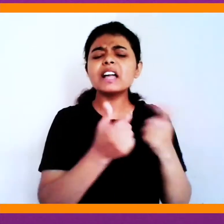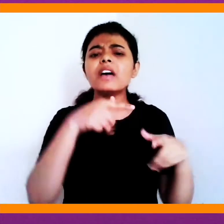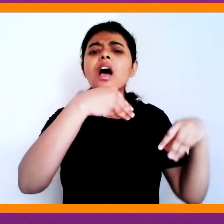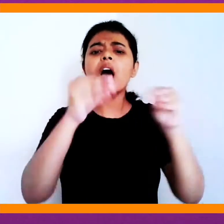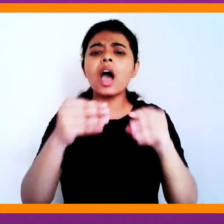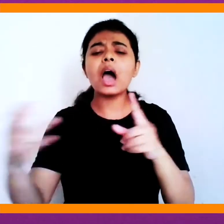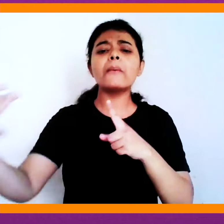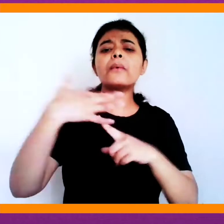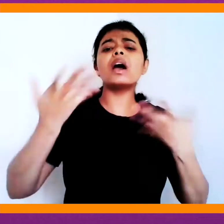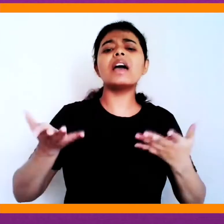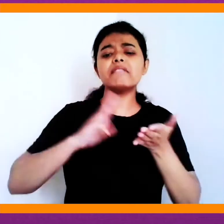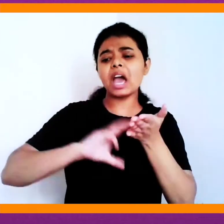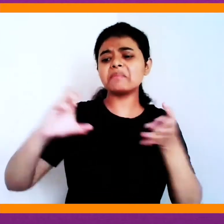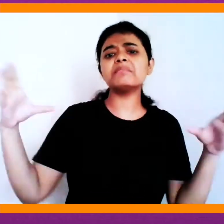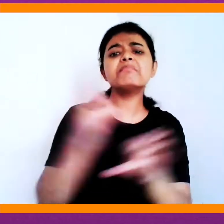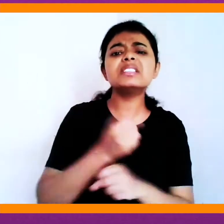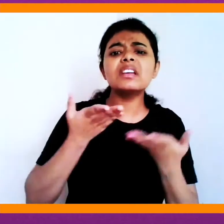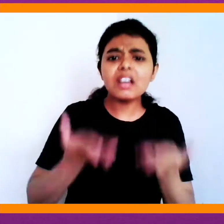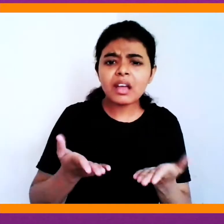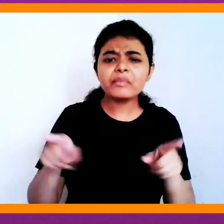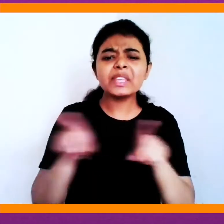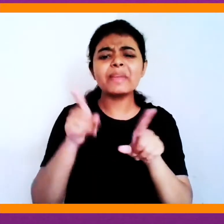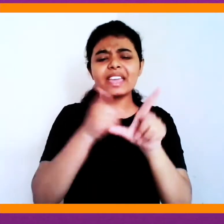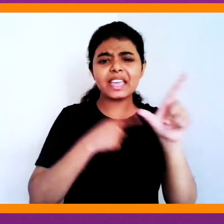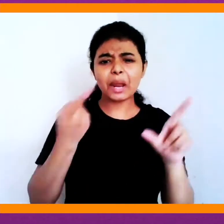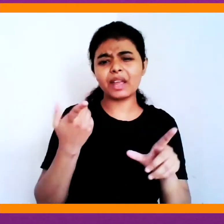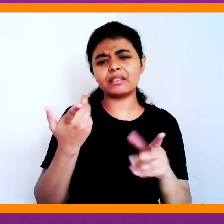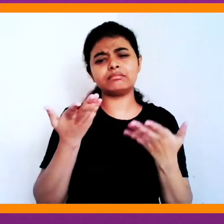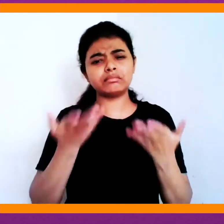with the results that there are some girls who may have periods every one and a half two months three